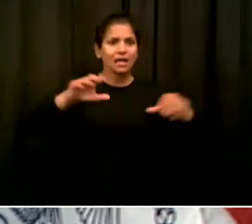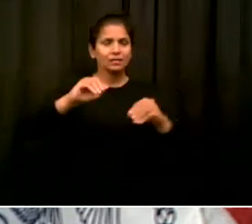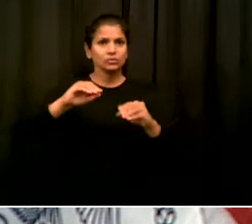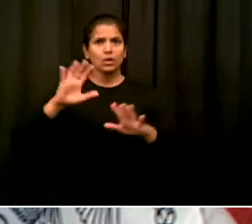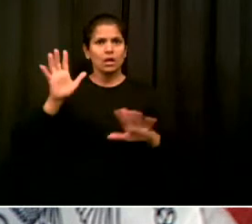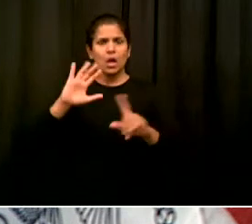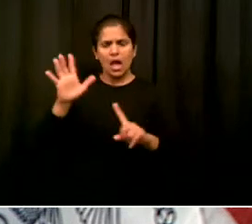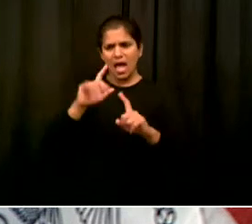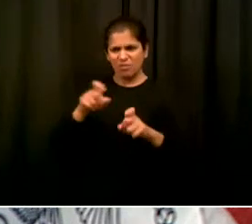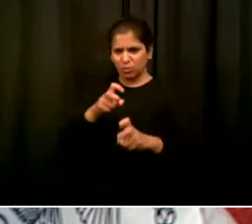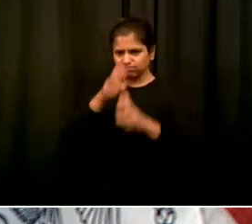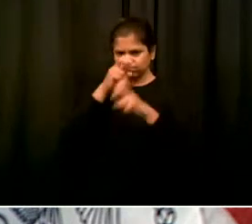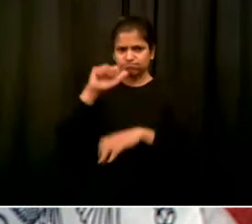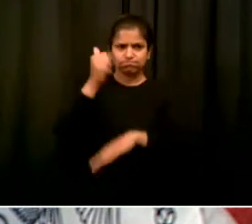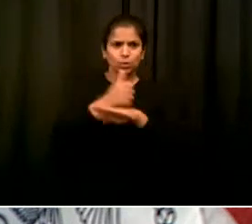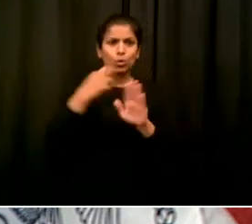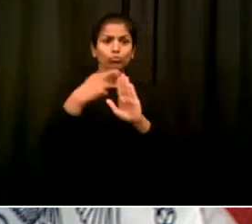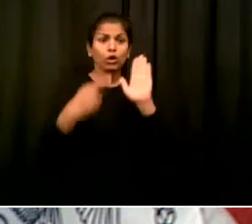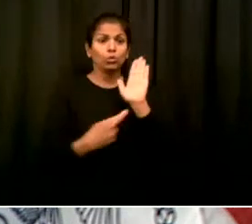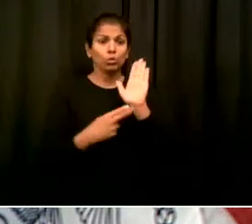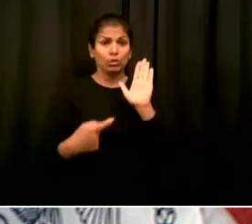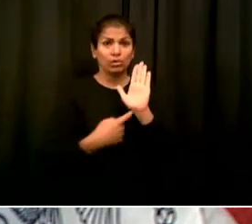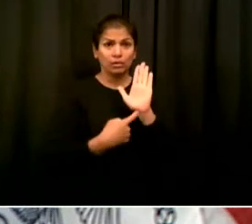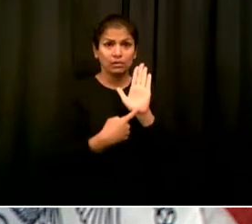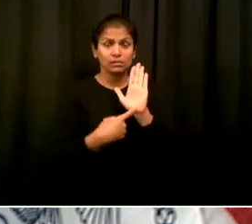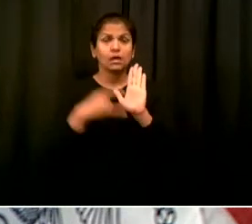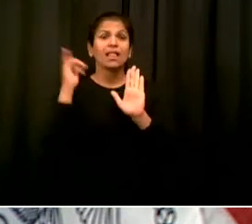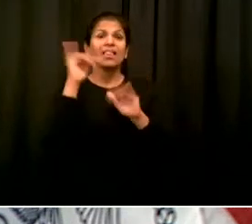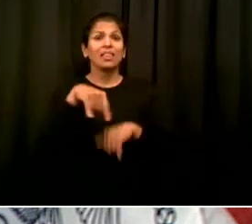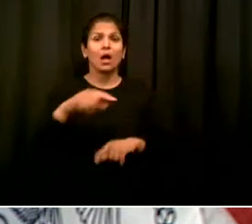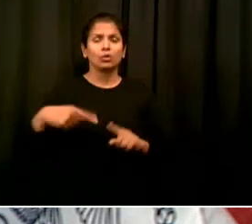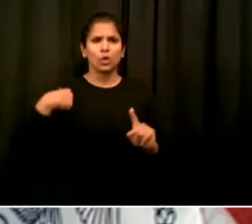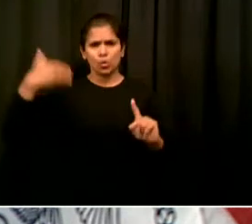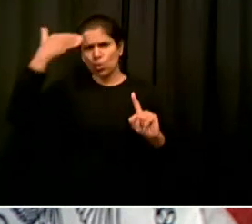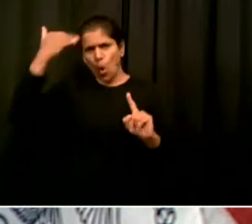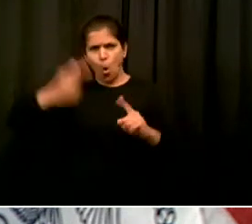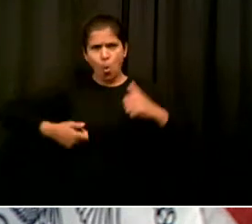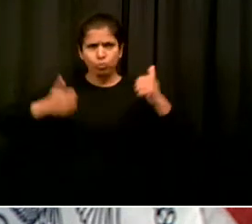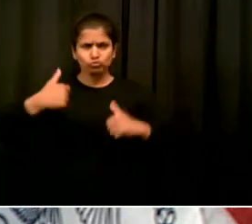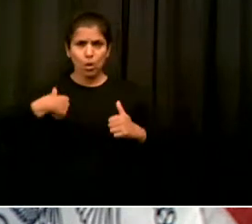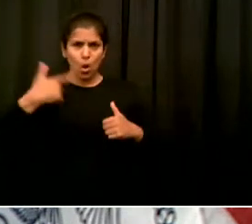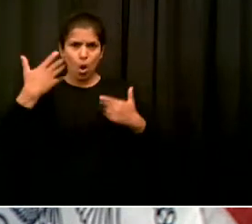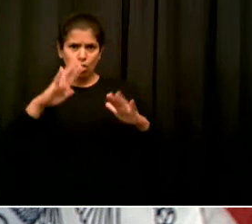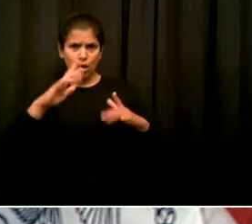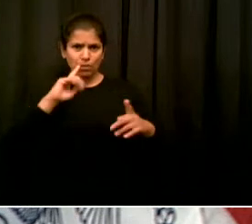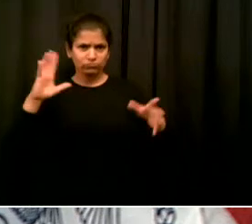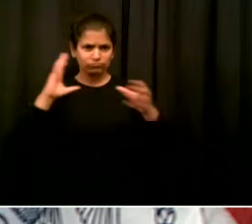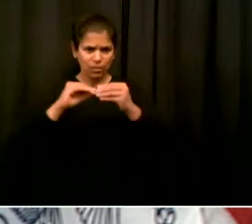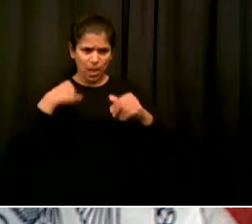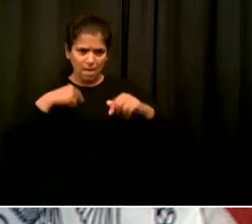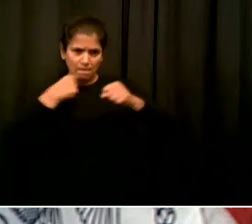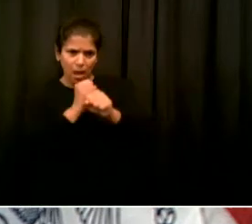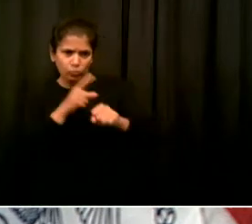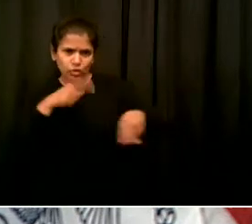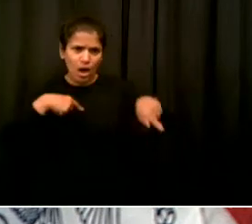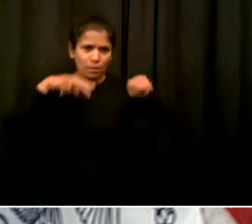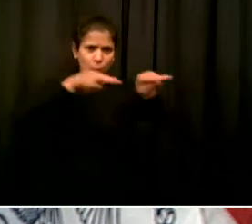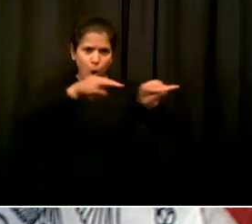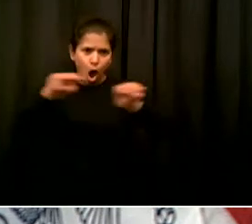CONVINCED WE CAN MEET THIS GOAL IS TO STOP A SECOND WAVE FROM HAPPENING HERE IN NEWEWY ORORK CITY.